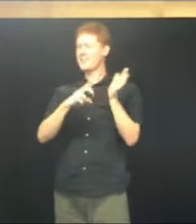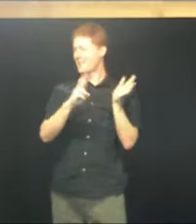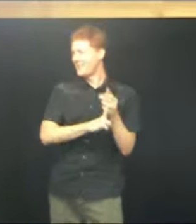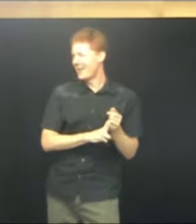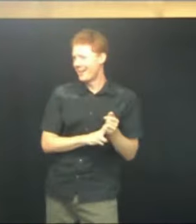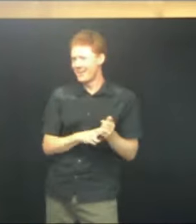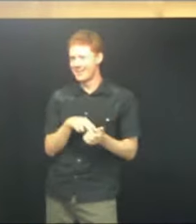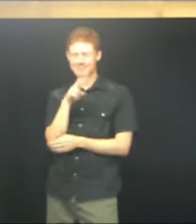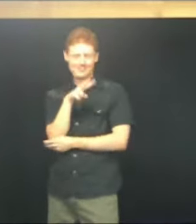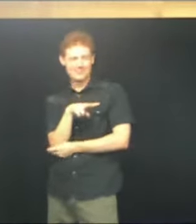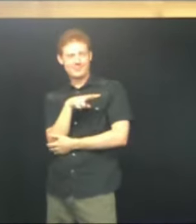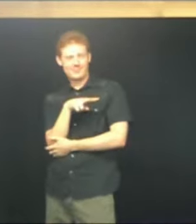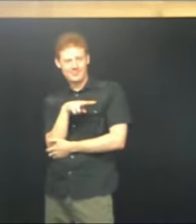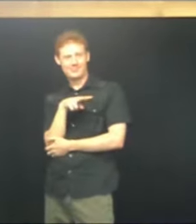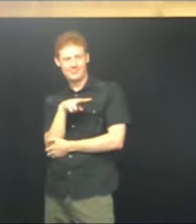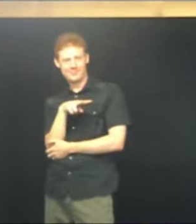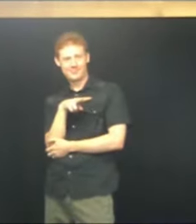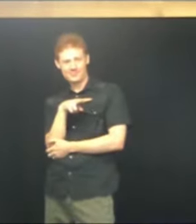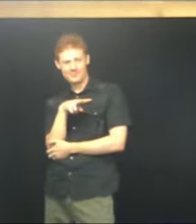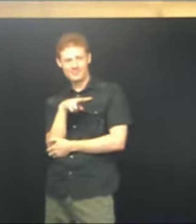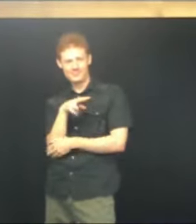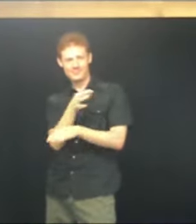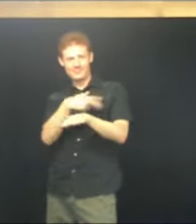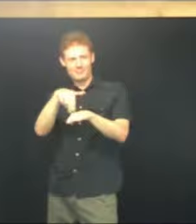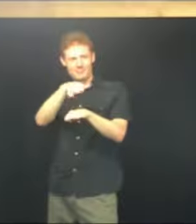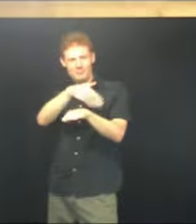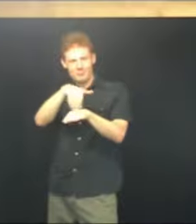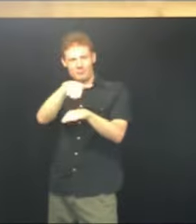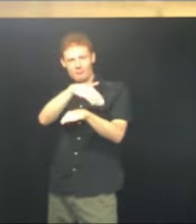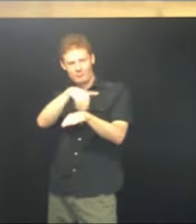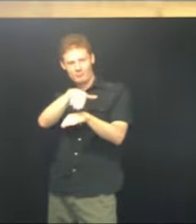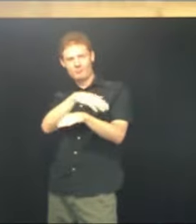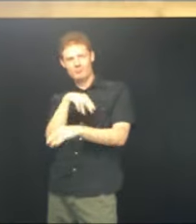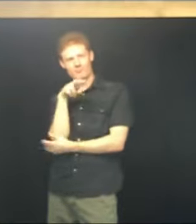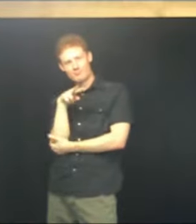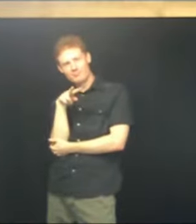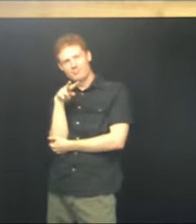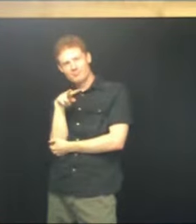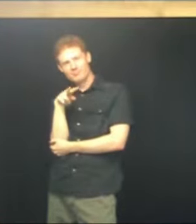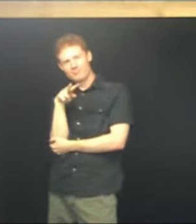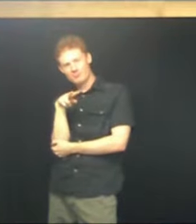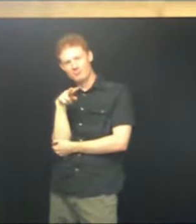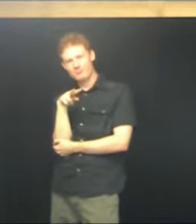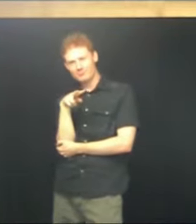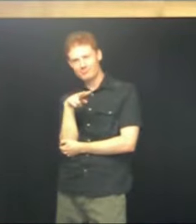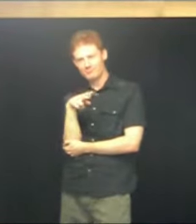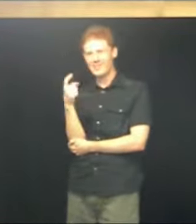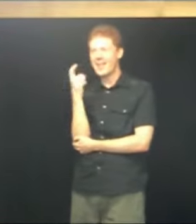How can you do this? Perhaps by watching more tv for hours and hours